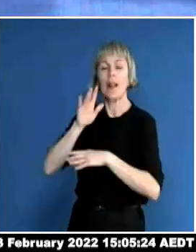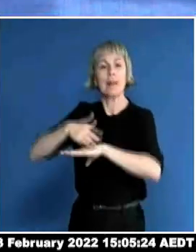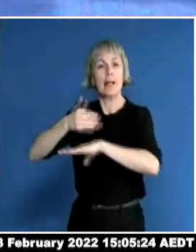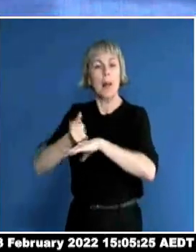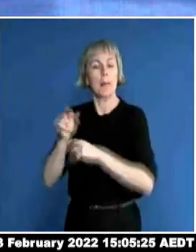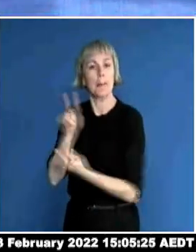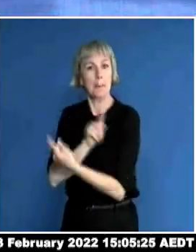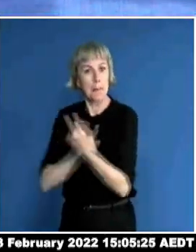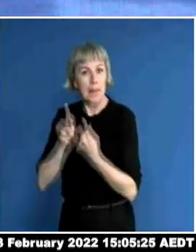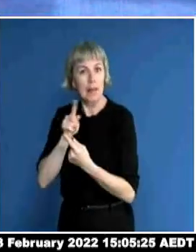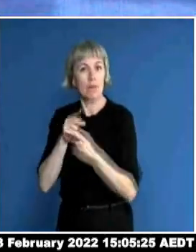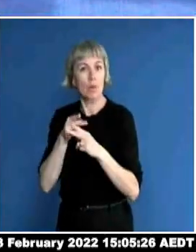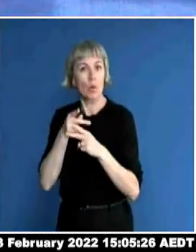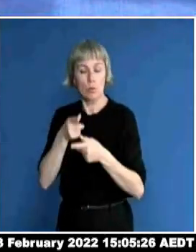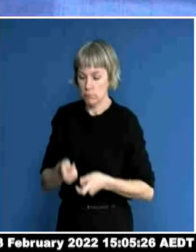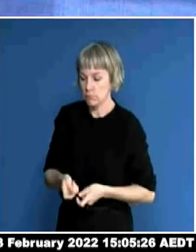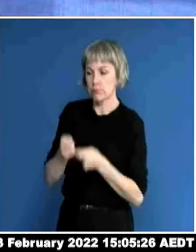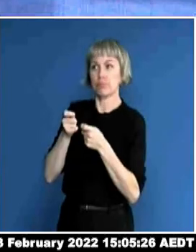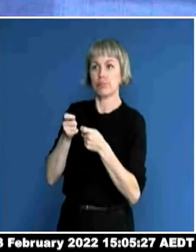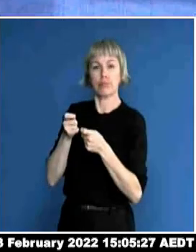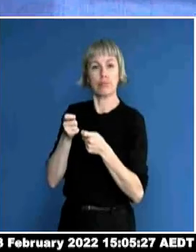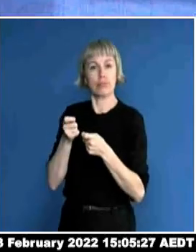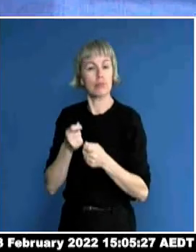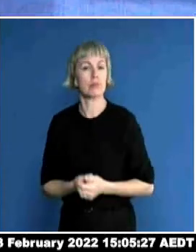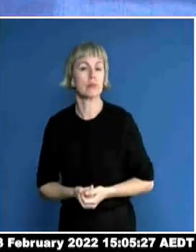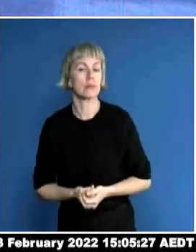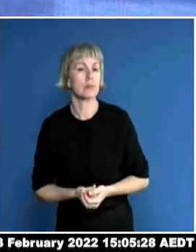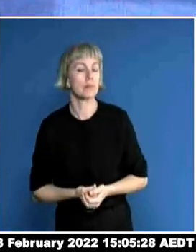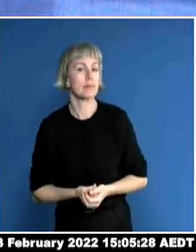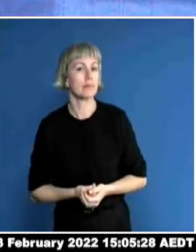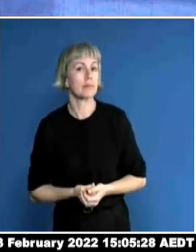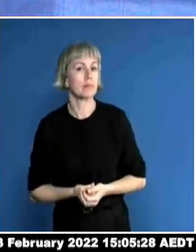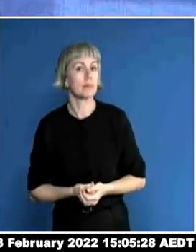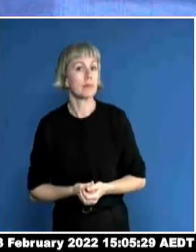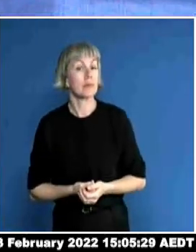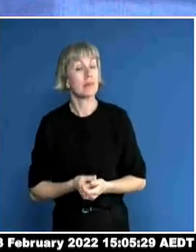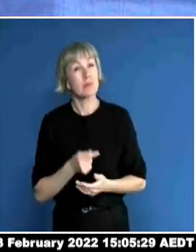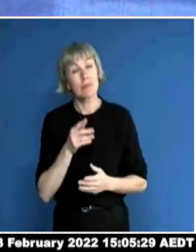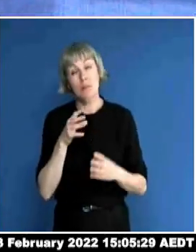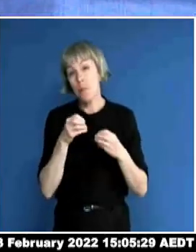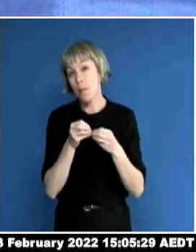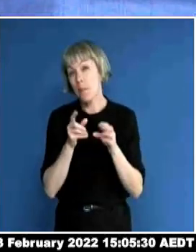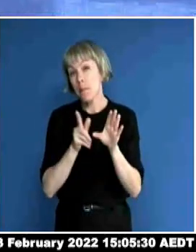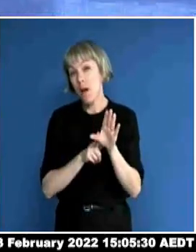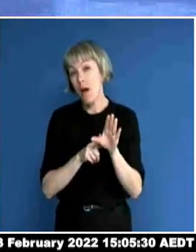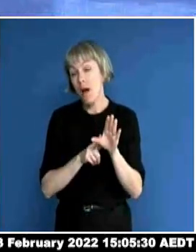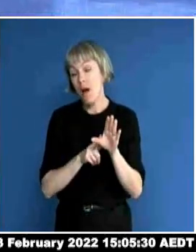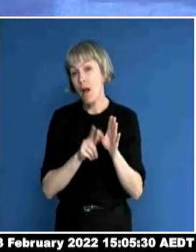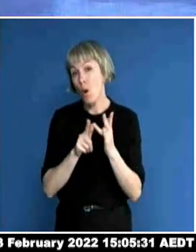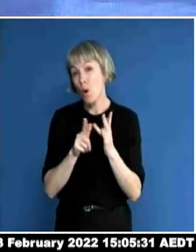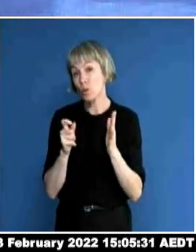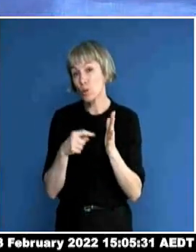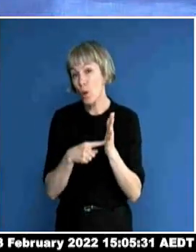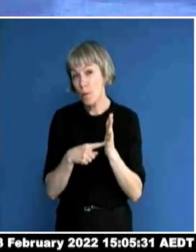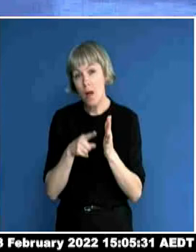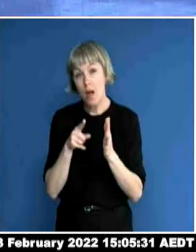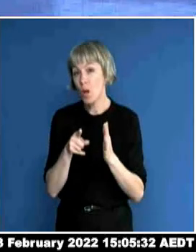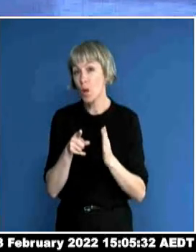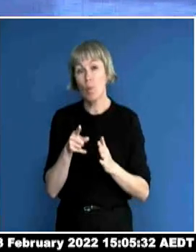You reached a point by October where you felt so overwhelmed your mental health